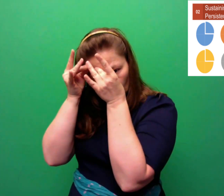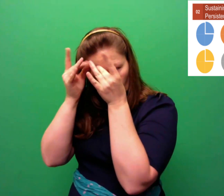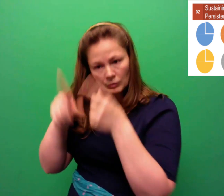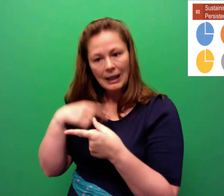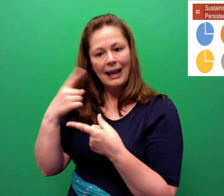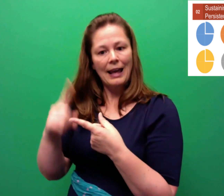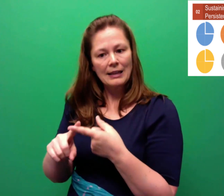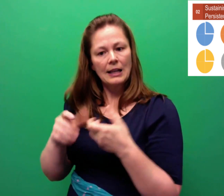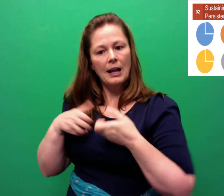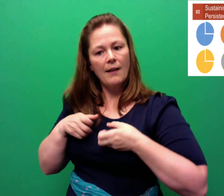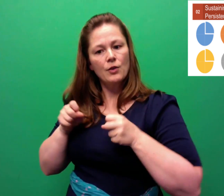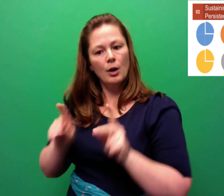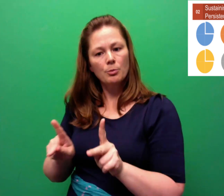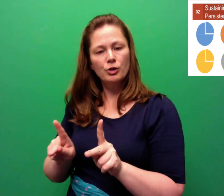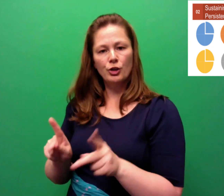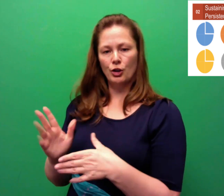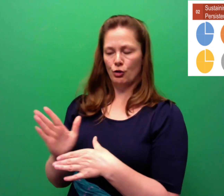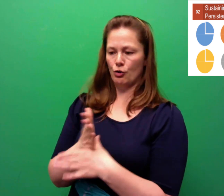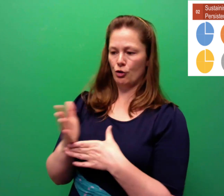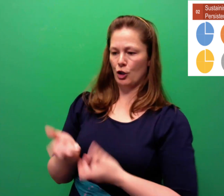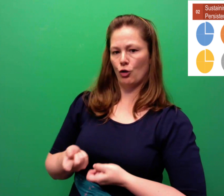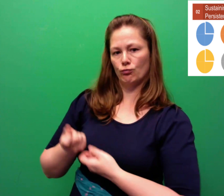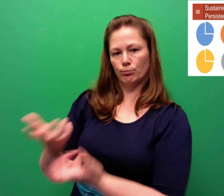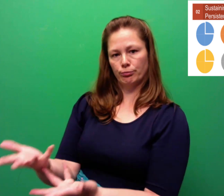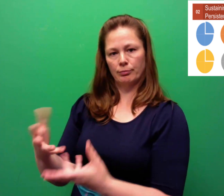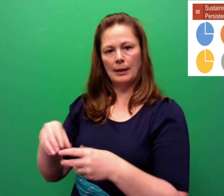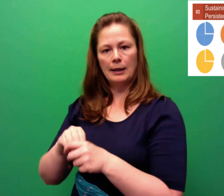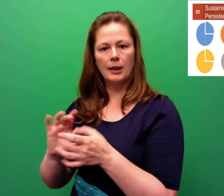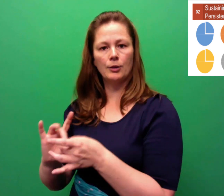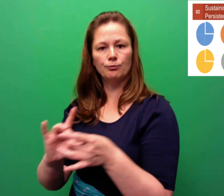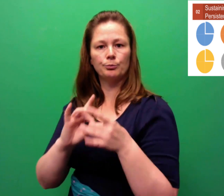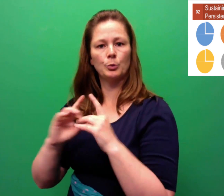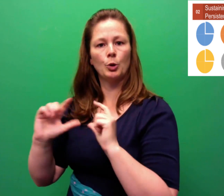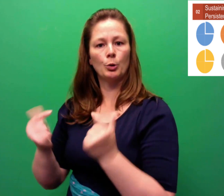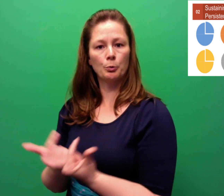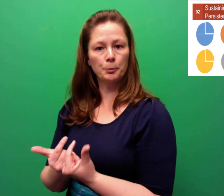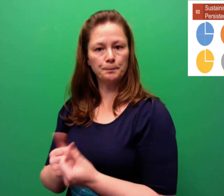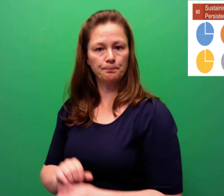them opportunities to share in collaborative groups.